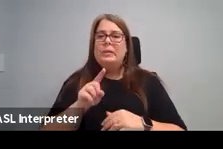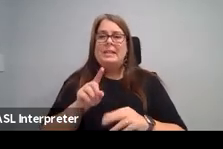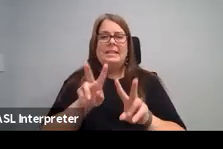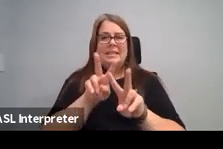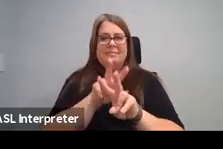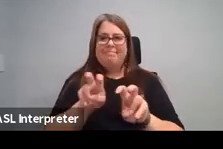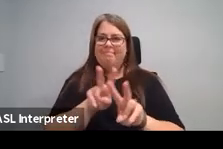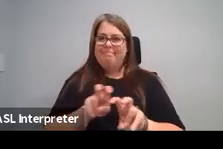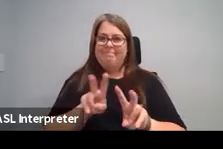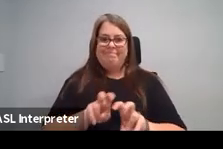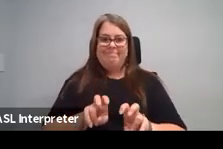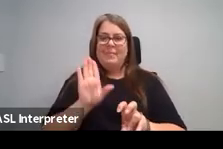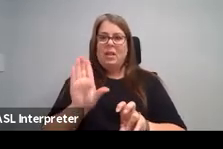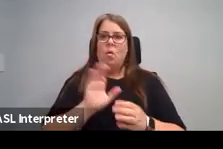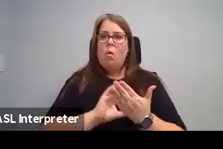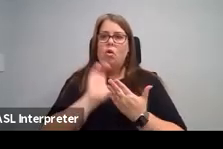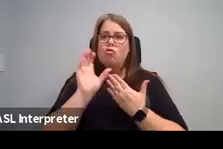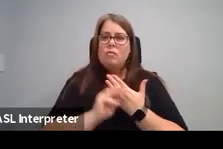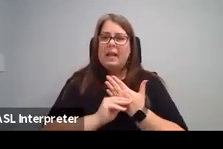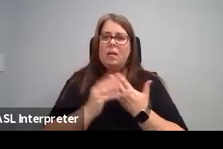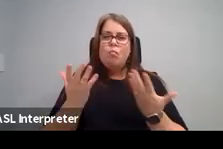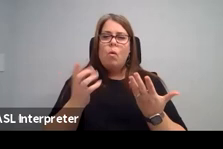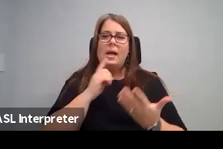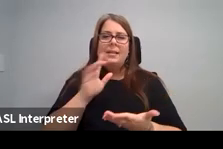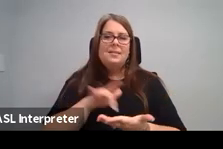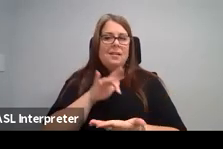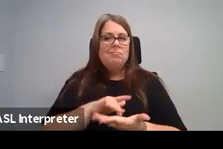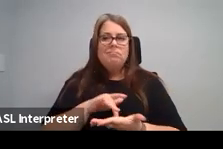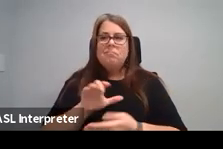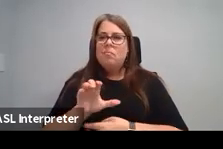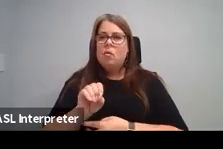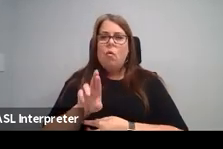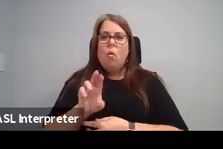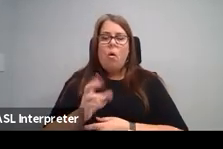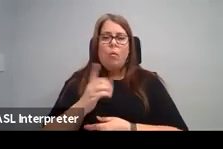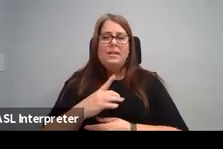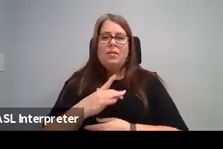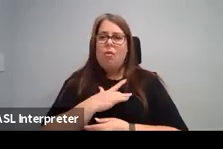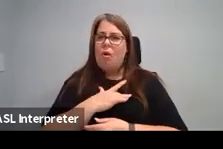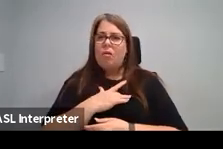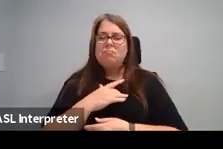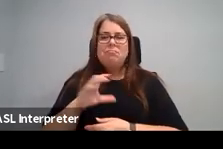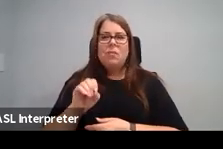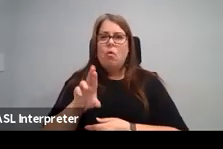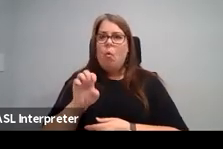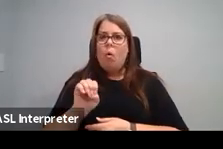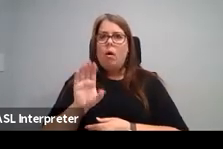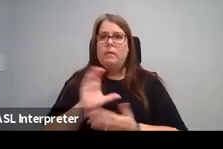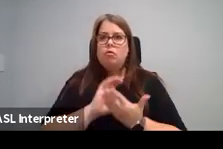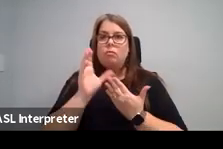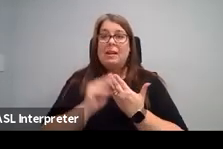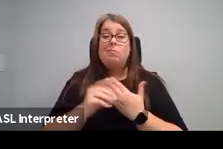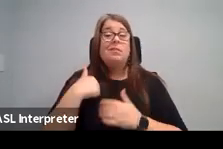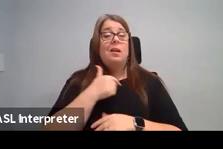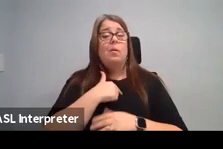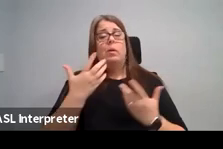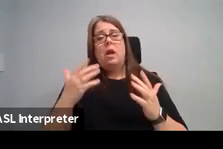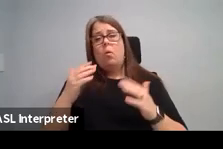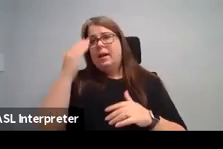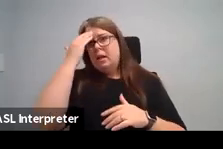Jewyl Alderson Clarke, SDCOE: Your curriculum. And what is the core of learning. They need to walk away with. We know that they are not going to hit every single thing that we've done in the past.